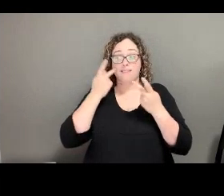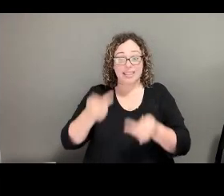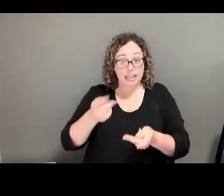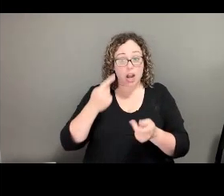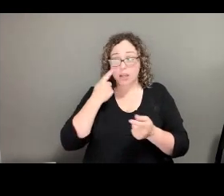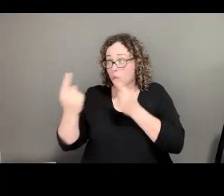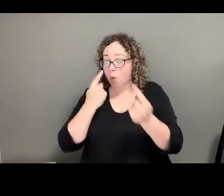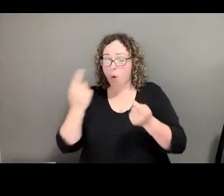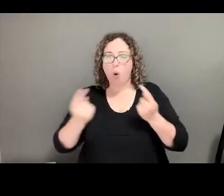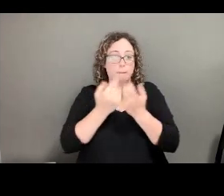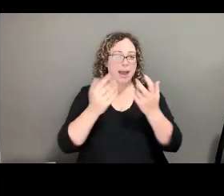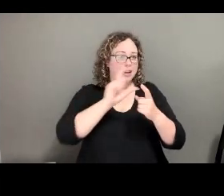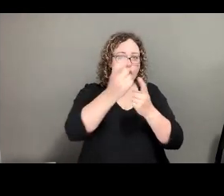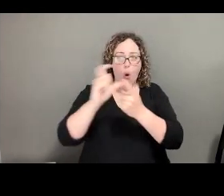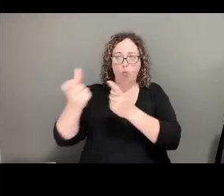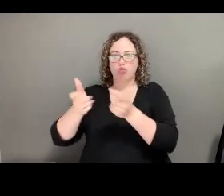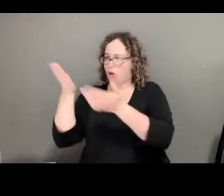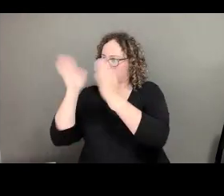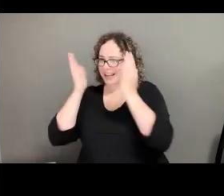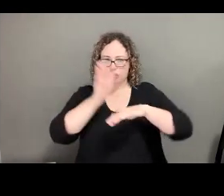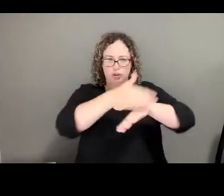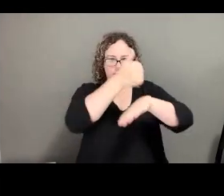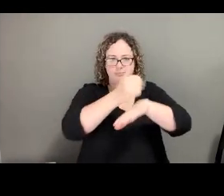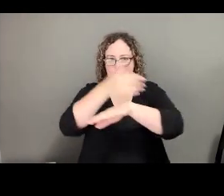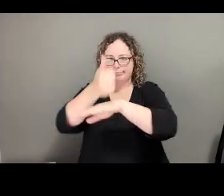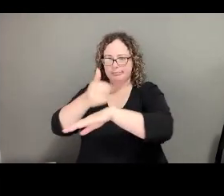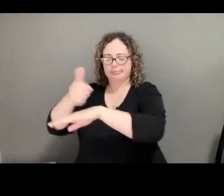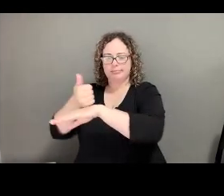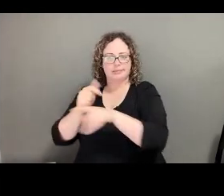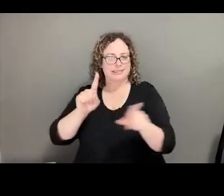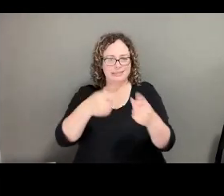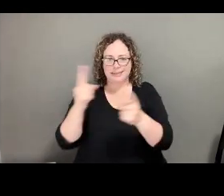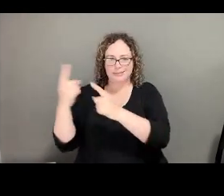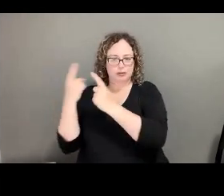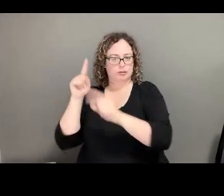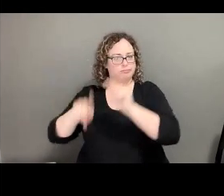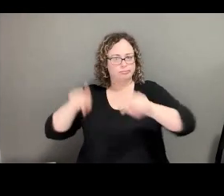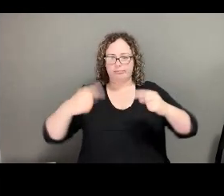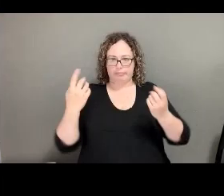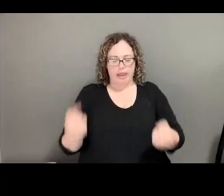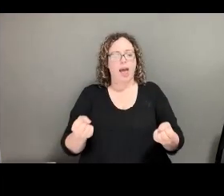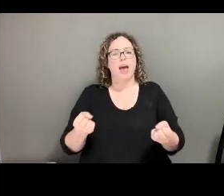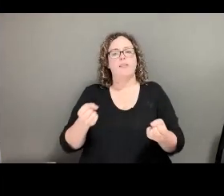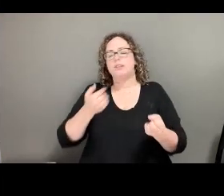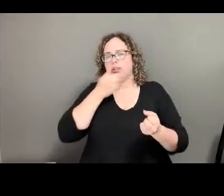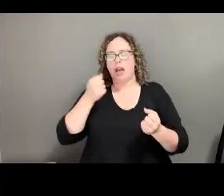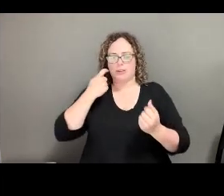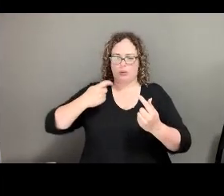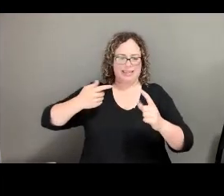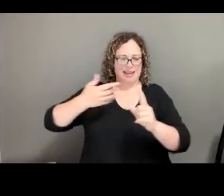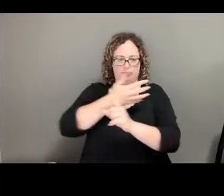in any sort of religious ceremonies that were, were happening. It didn't matter. What your background was. Everybody was included. So,